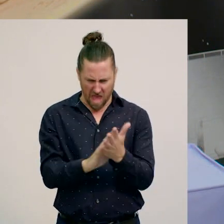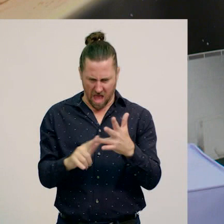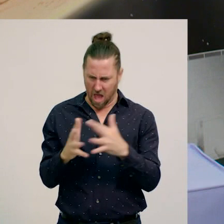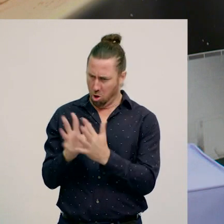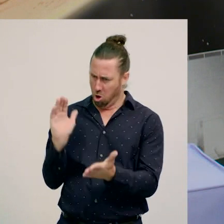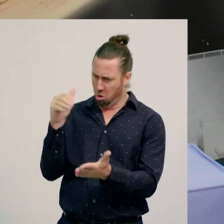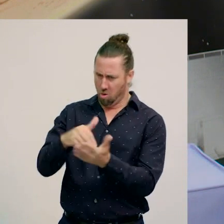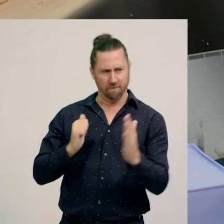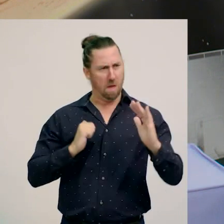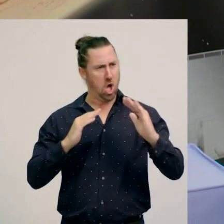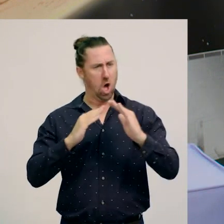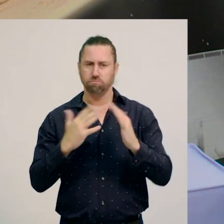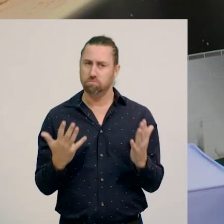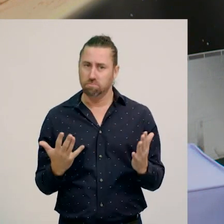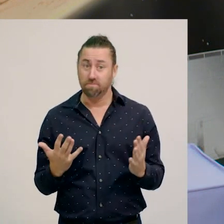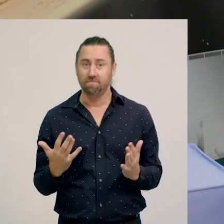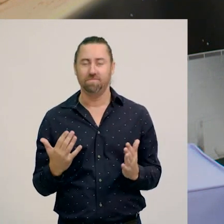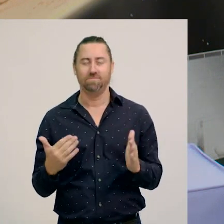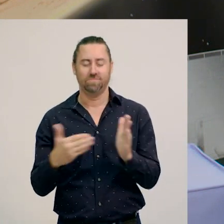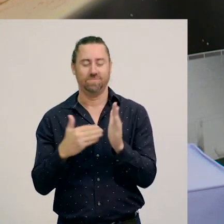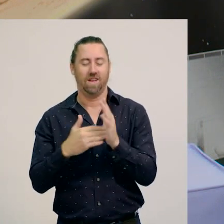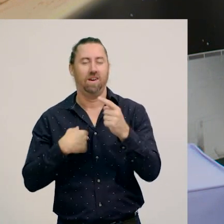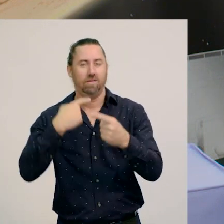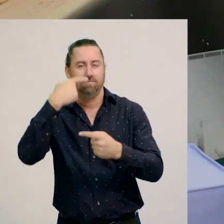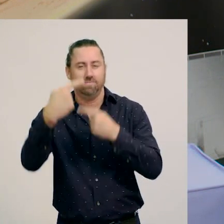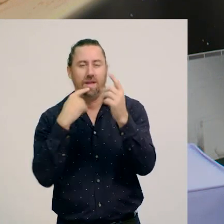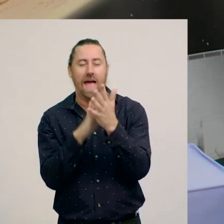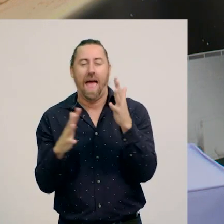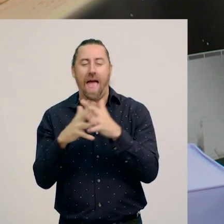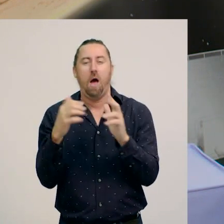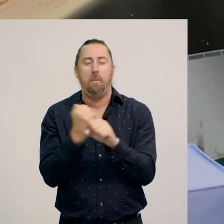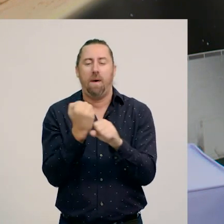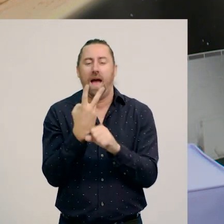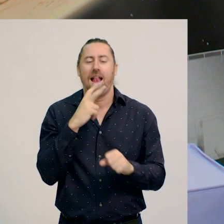Well, today, we are going to explore how electricity is made, or generated,